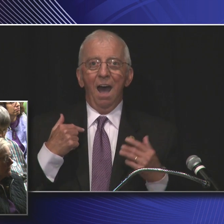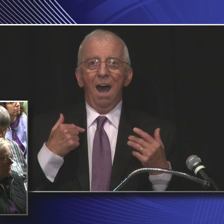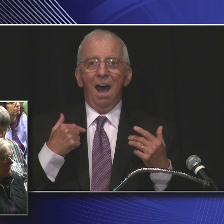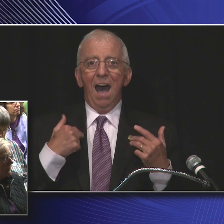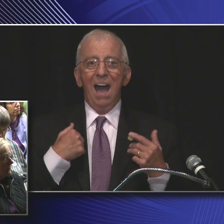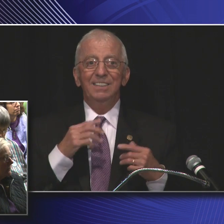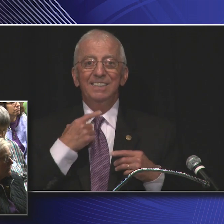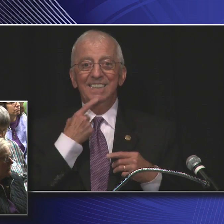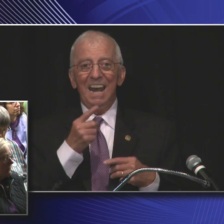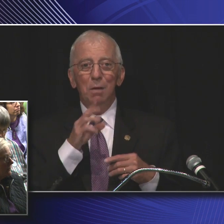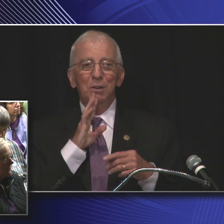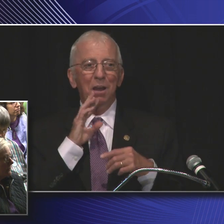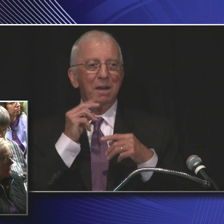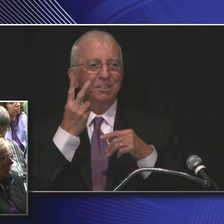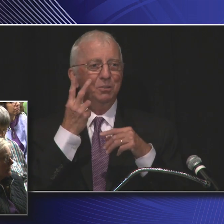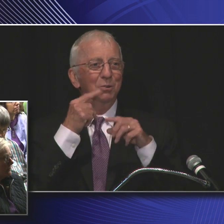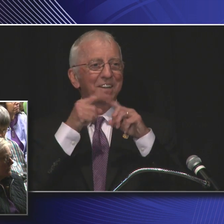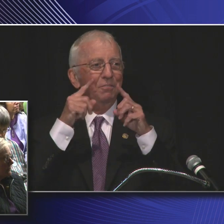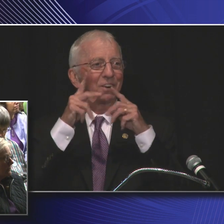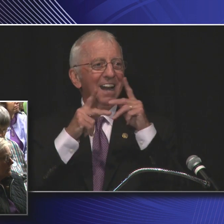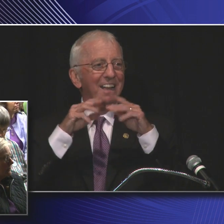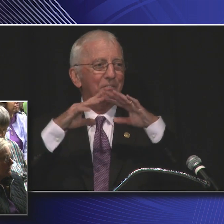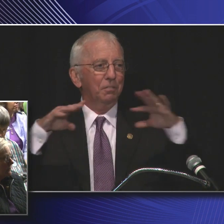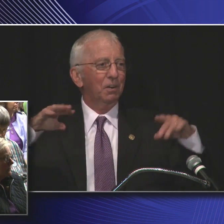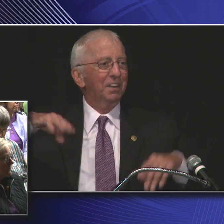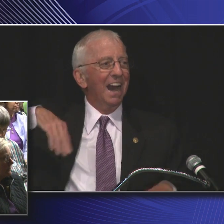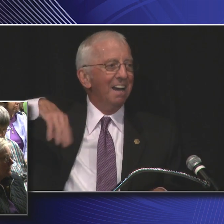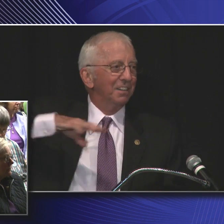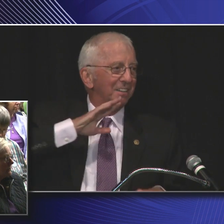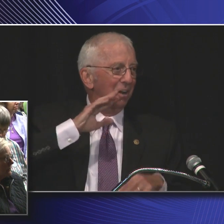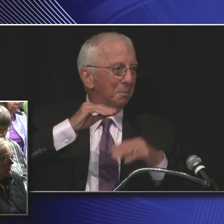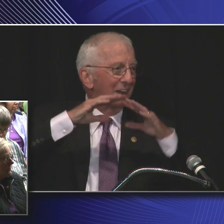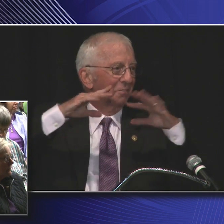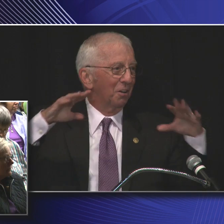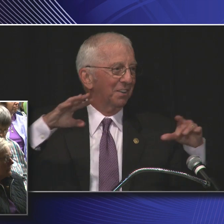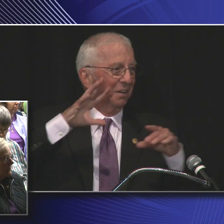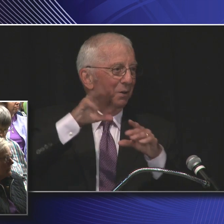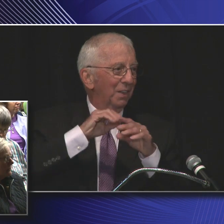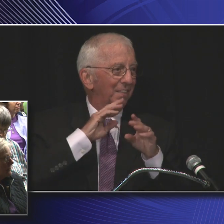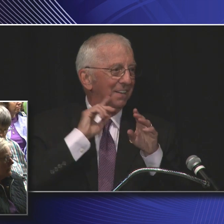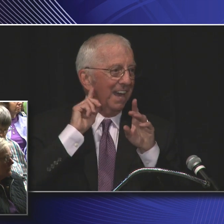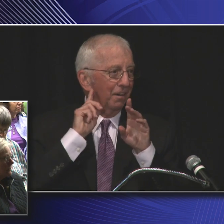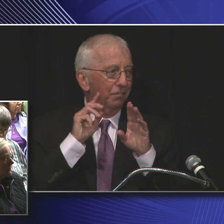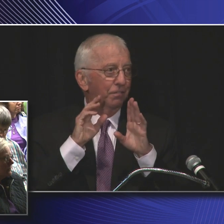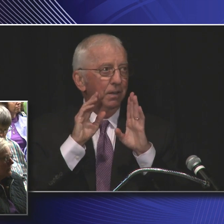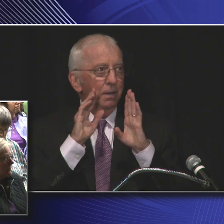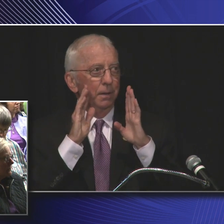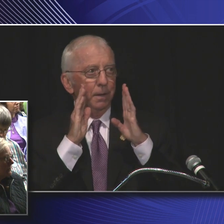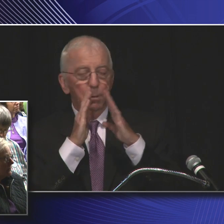I said I would talk about two different kinds of diversity. I haven't yet talked about diversity within the deaf community.